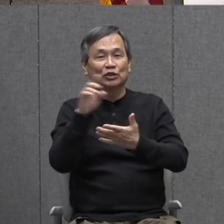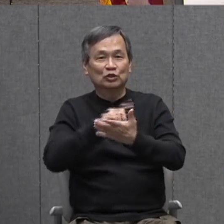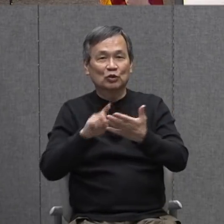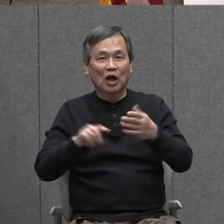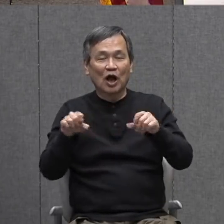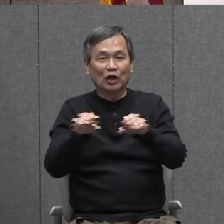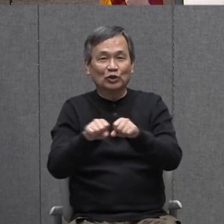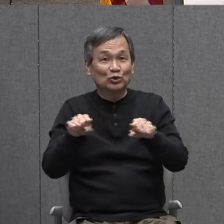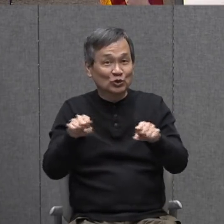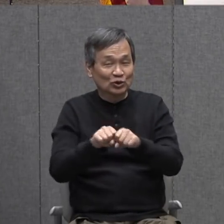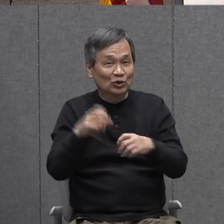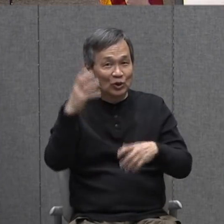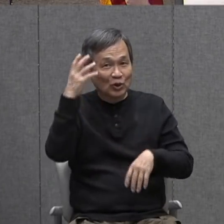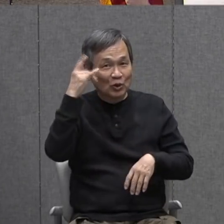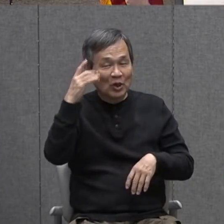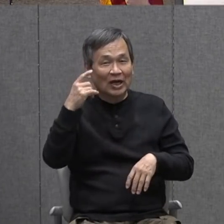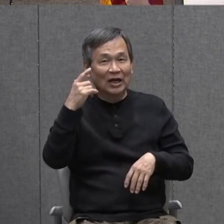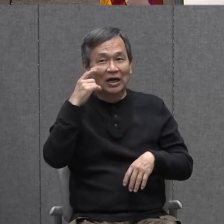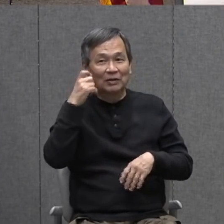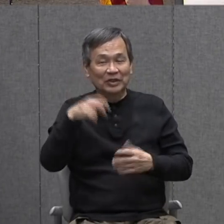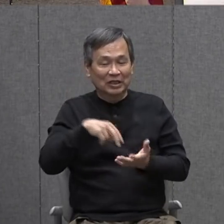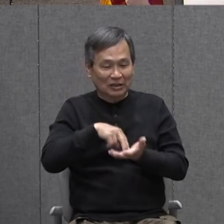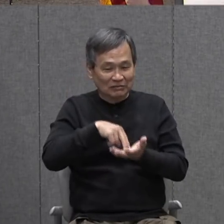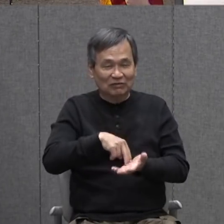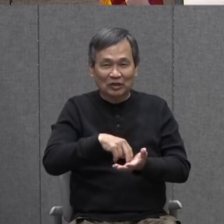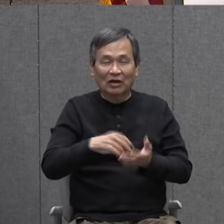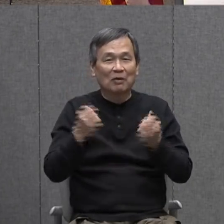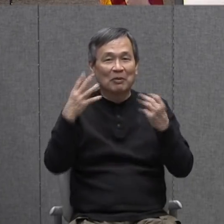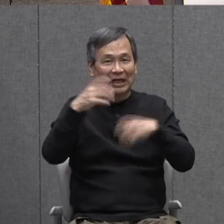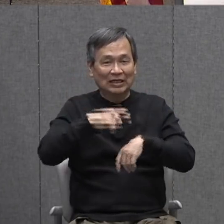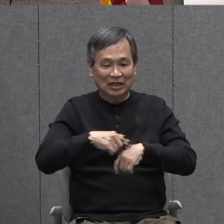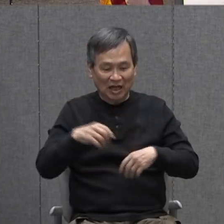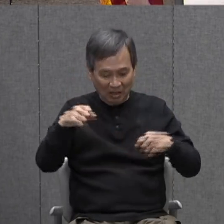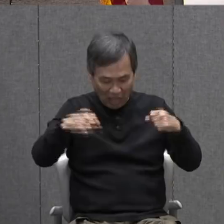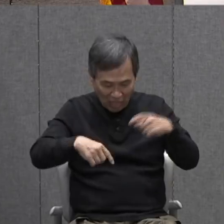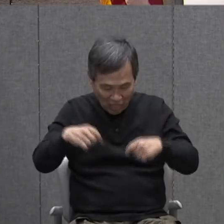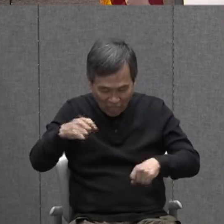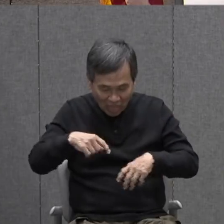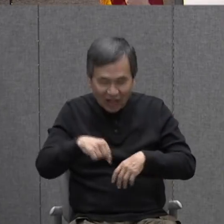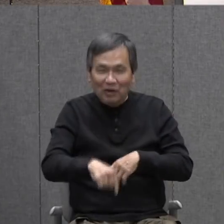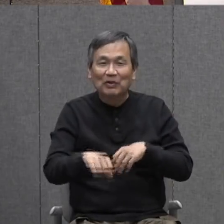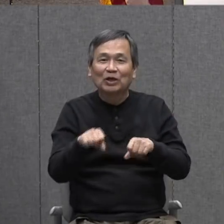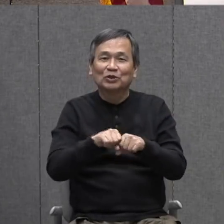because there's lots of really cool information. So that's the fifth object I picked.